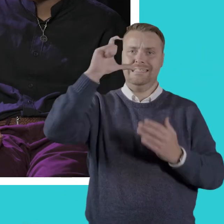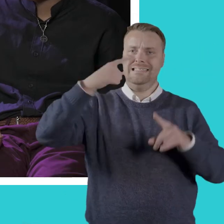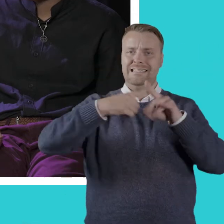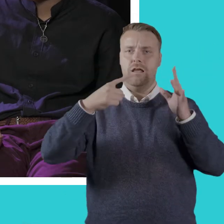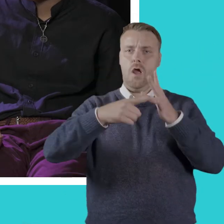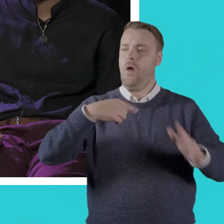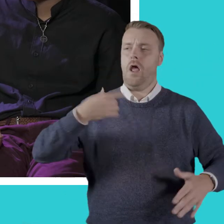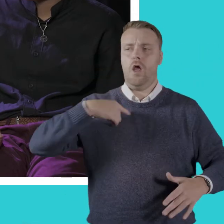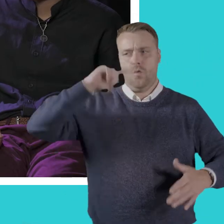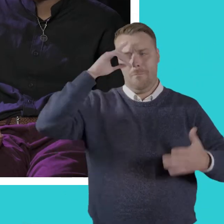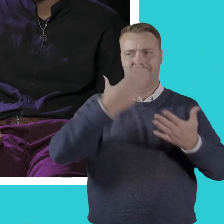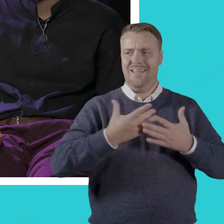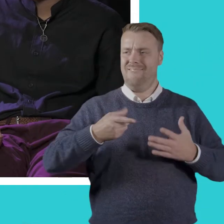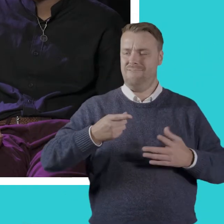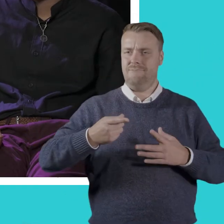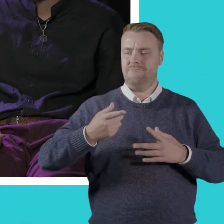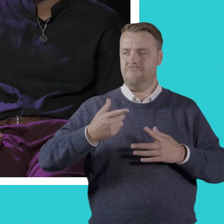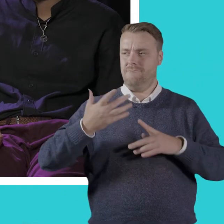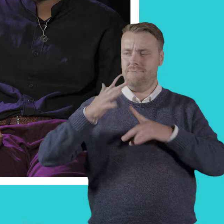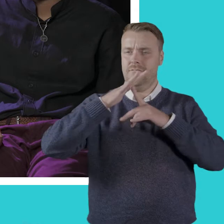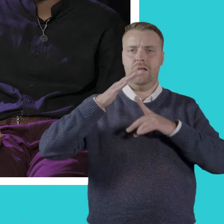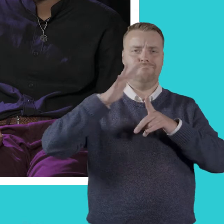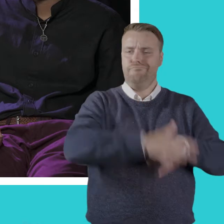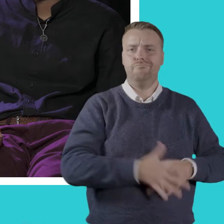in kind of gender discrimination. I was like I thought that's kind of you know obviously I would